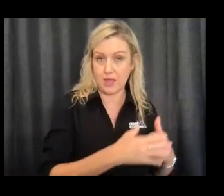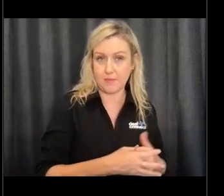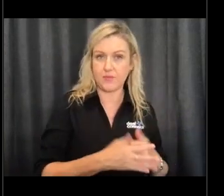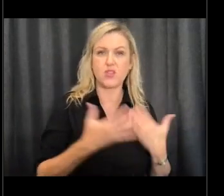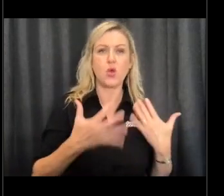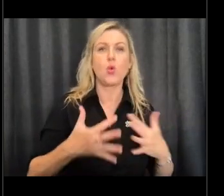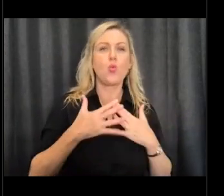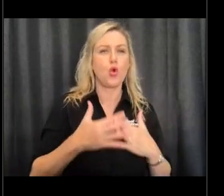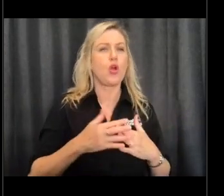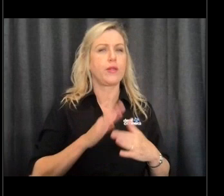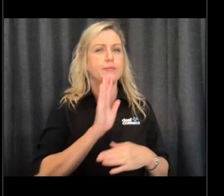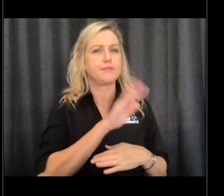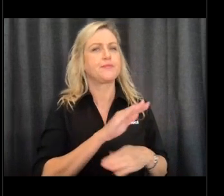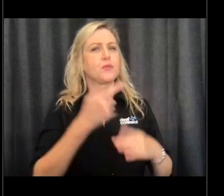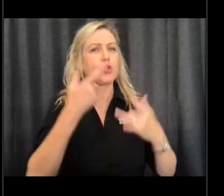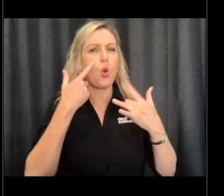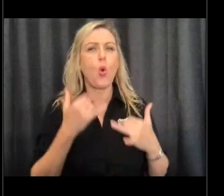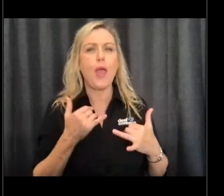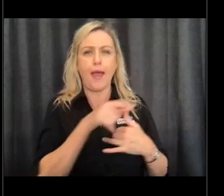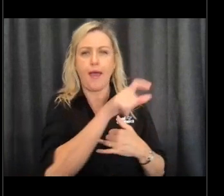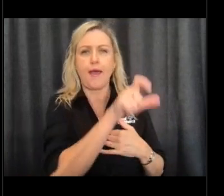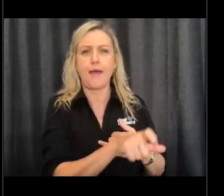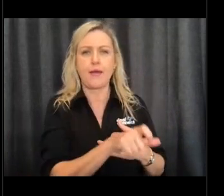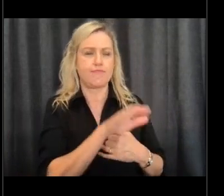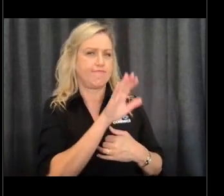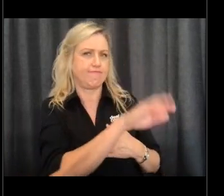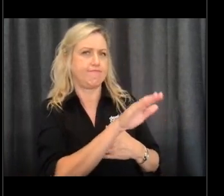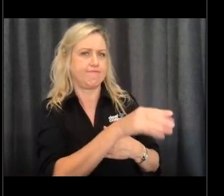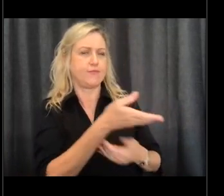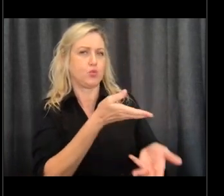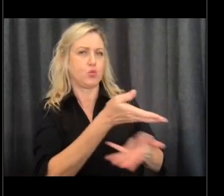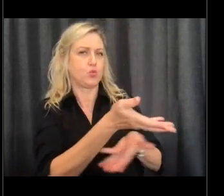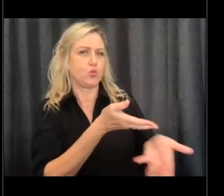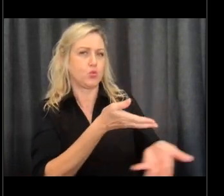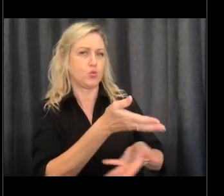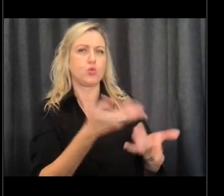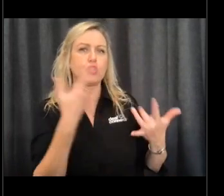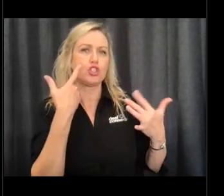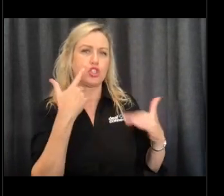that position just so that we can check that the insurer is right.